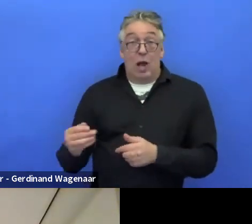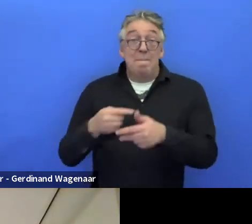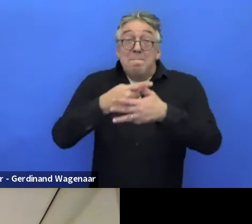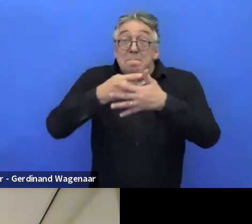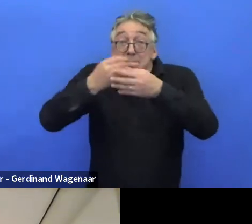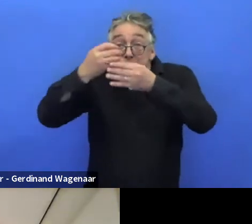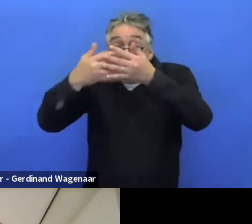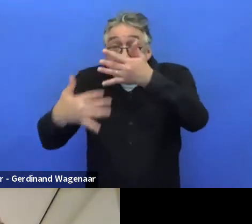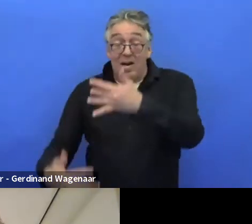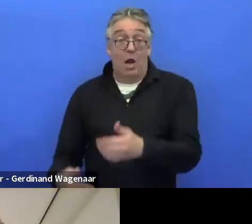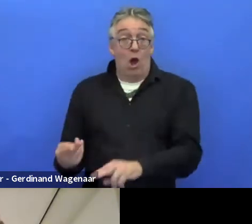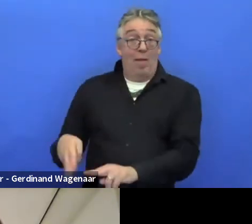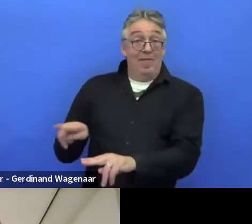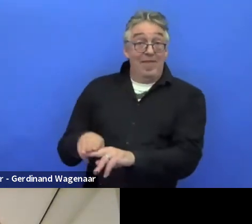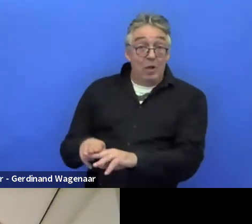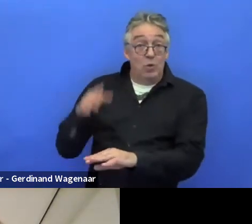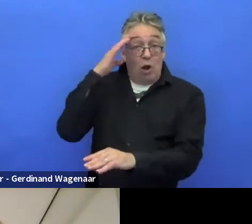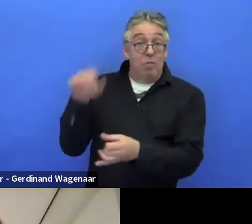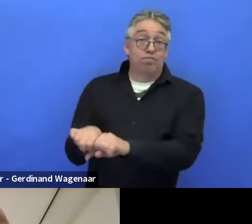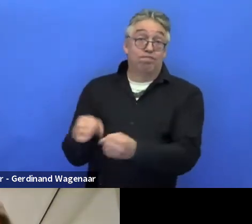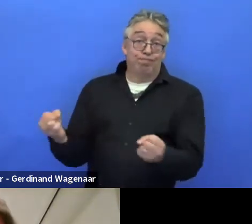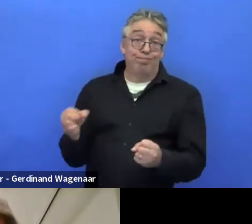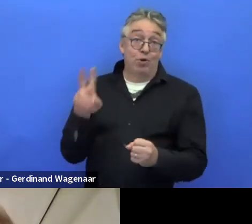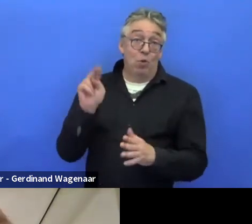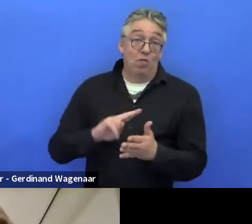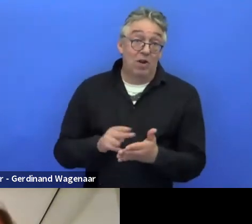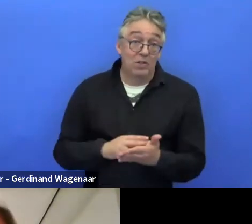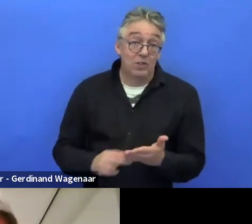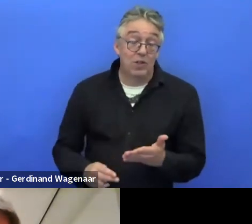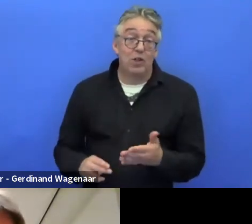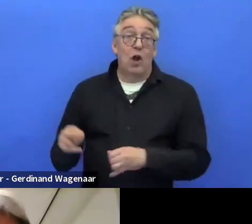both from the national authorities and you're taking the angle of EU money